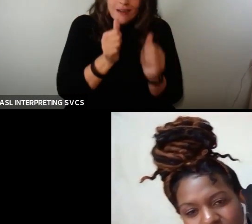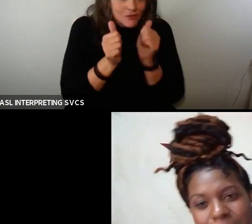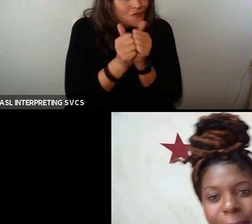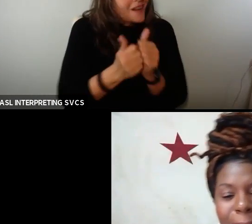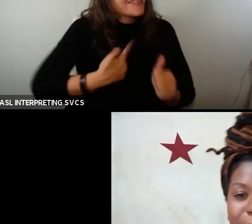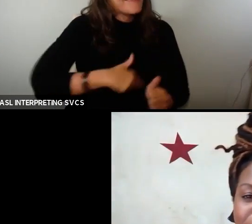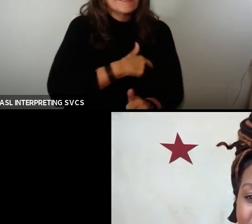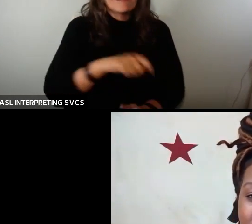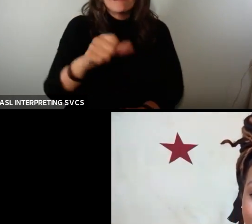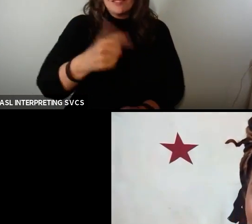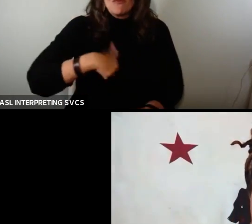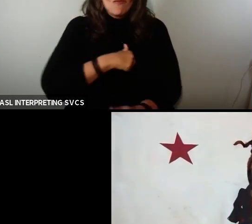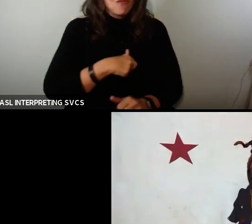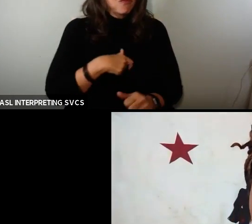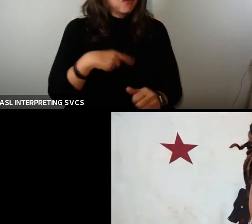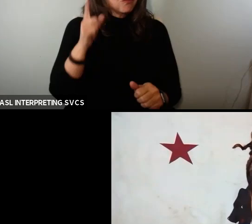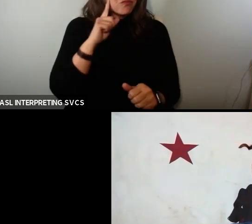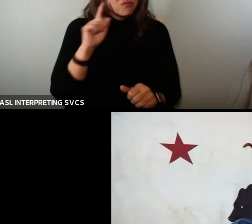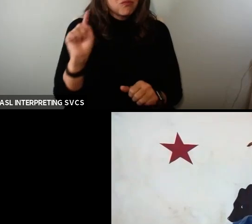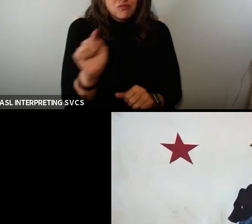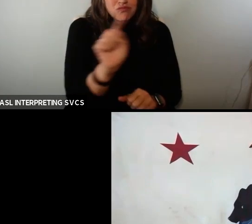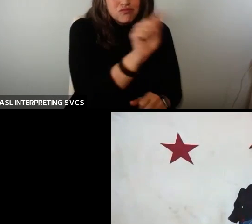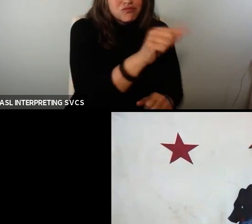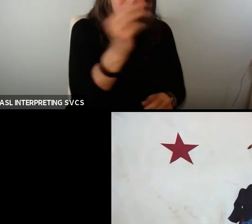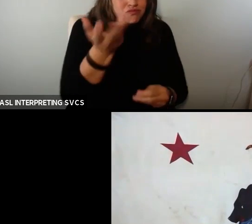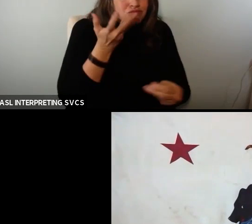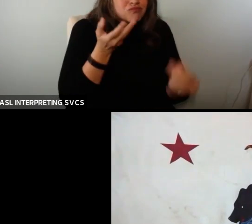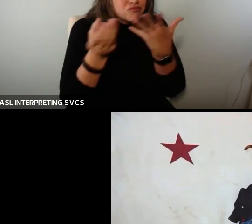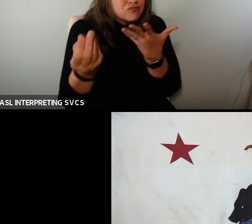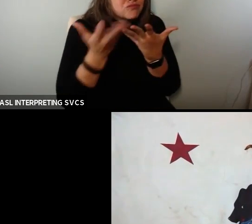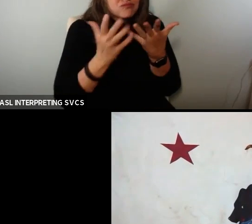We have heard so, so much amazing information tonight